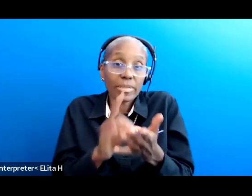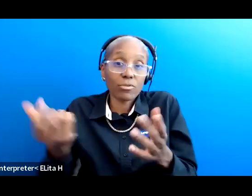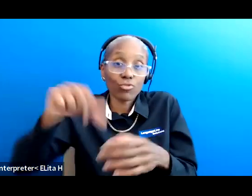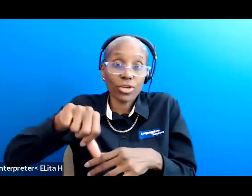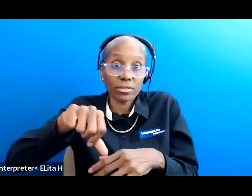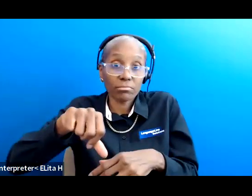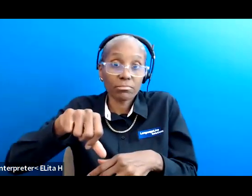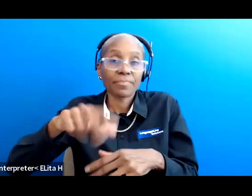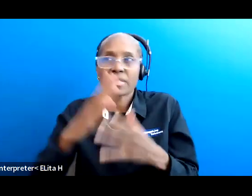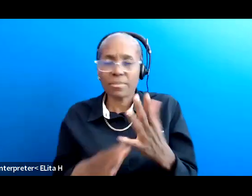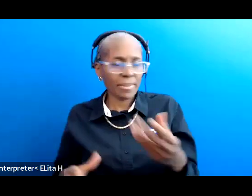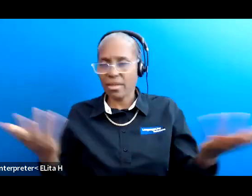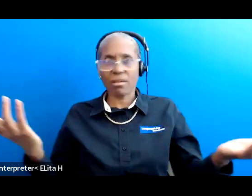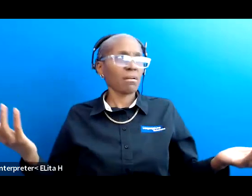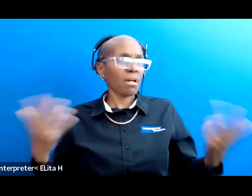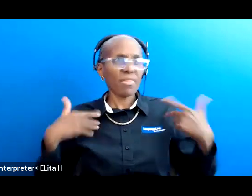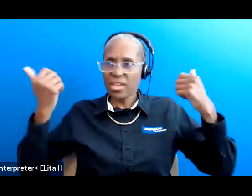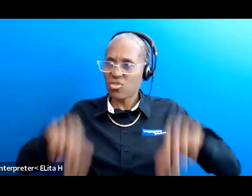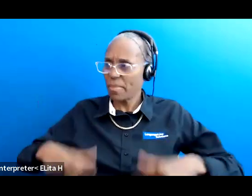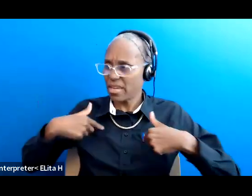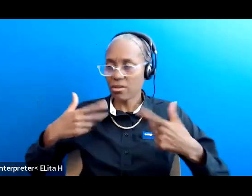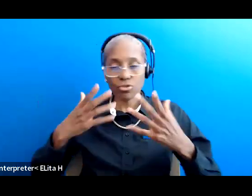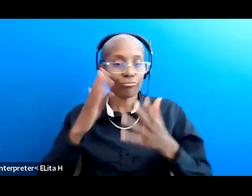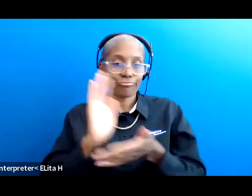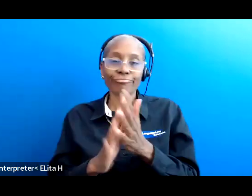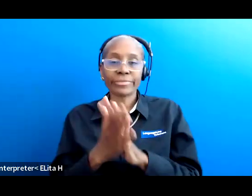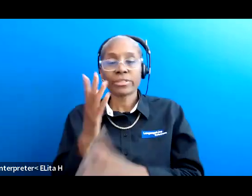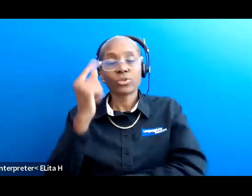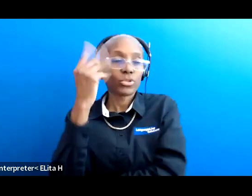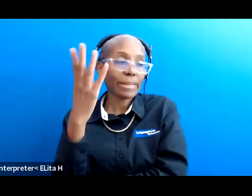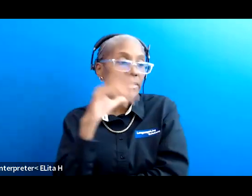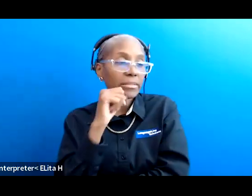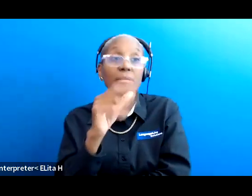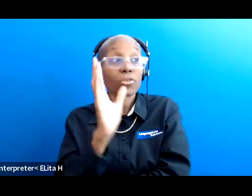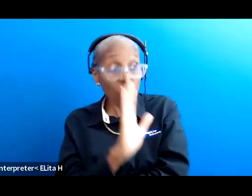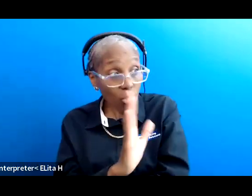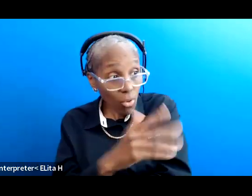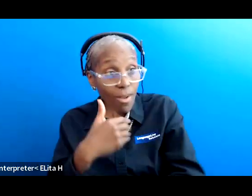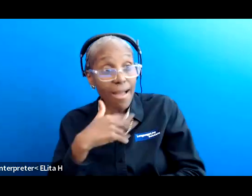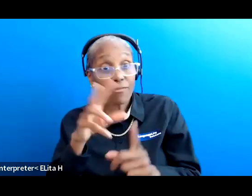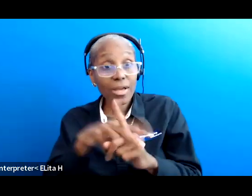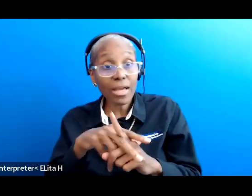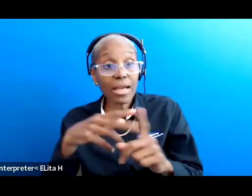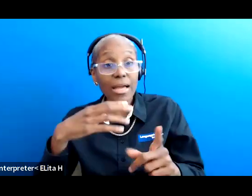And some people, oh, I was rejected, and so that's the end of it. No, there is an appeal process. Keep appealing it.